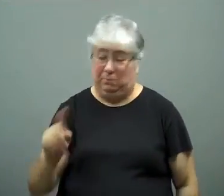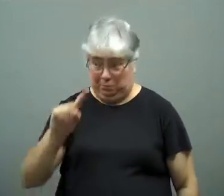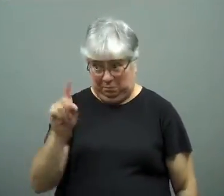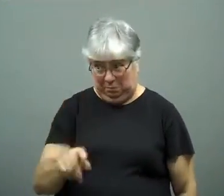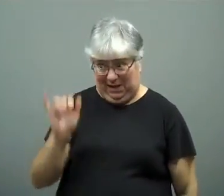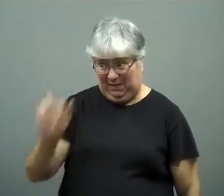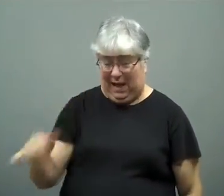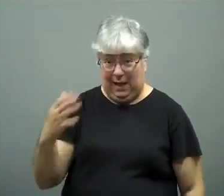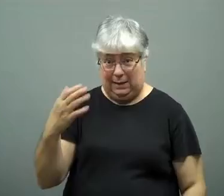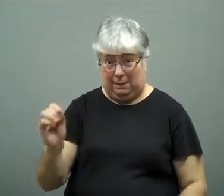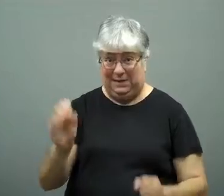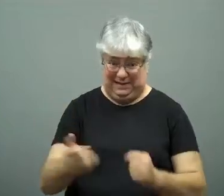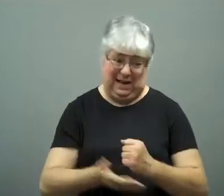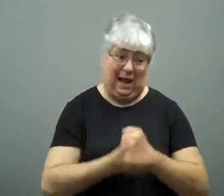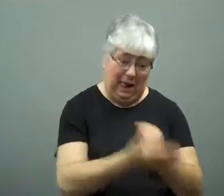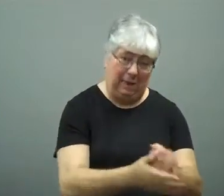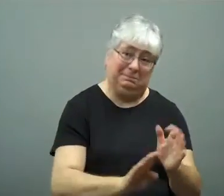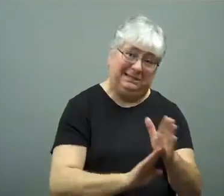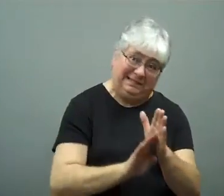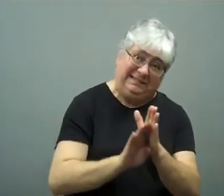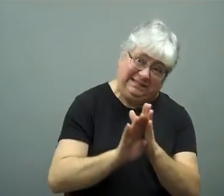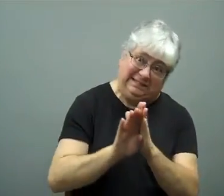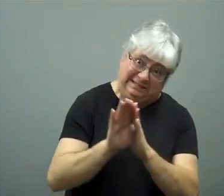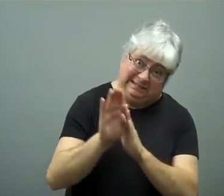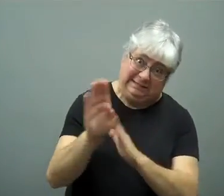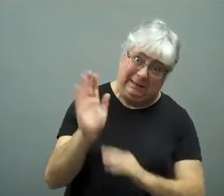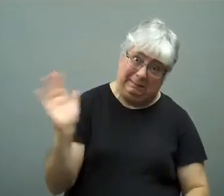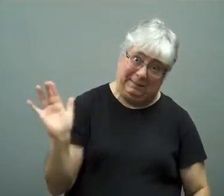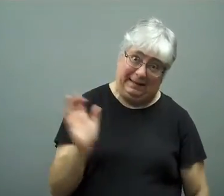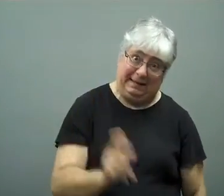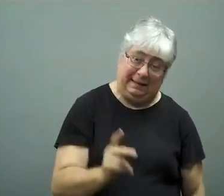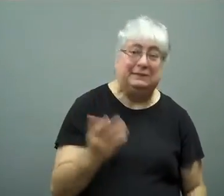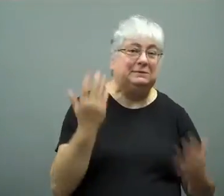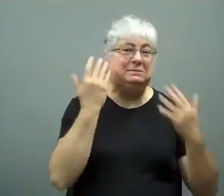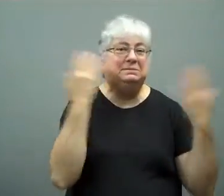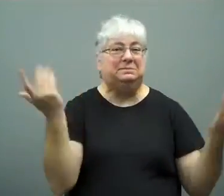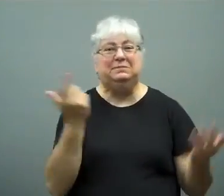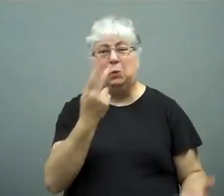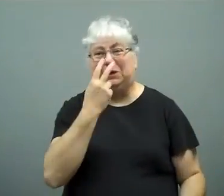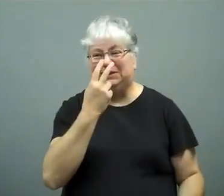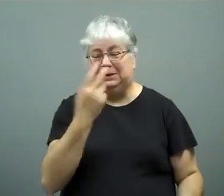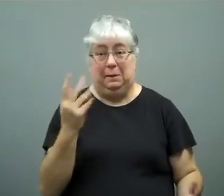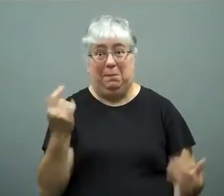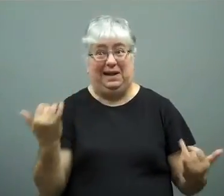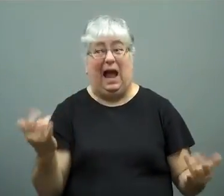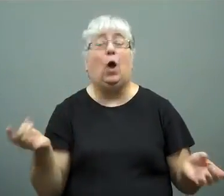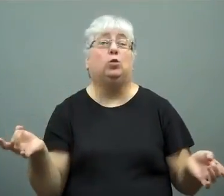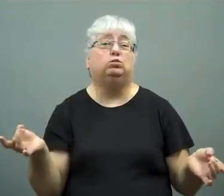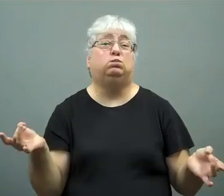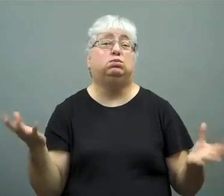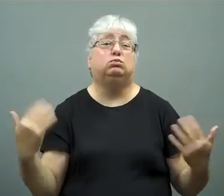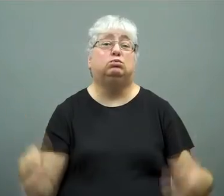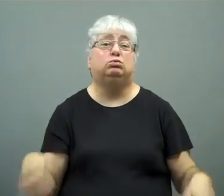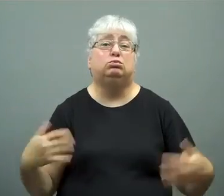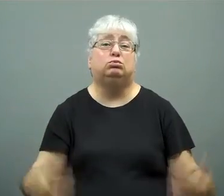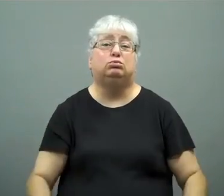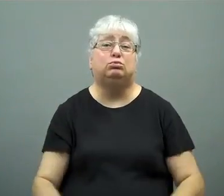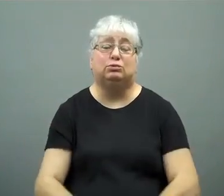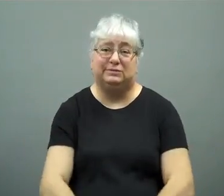Whether this company can help Deen's company back to where it was remains to be seen. But right now, it's a big mess.